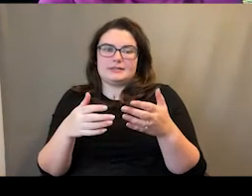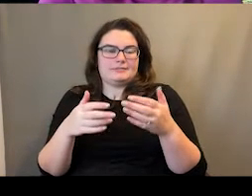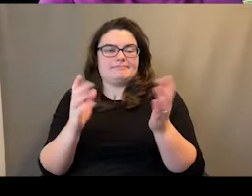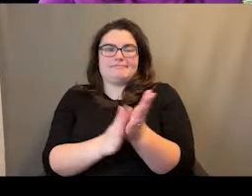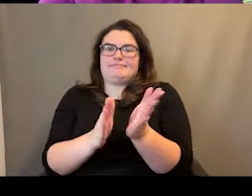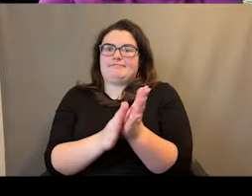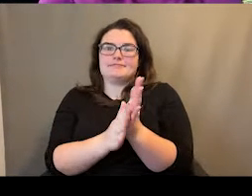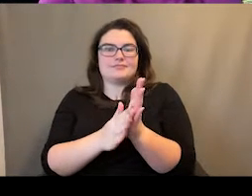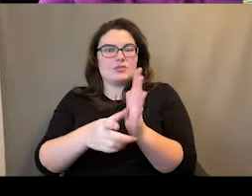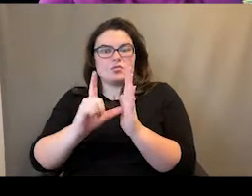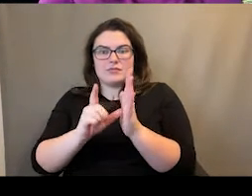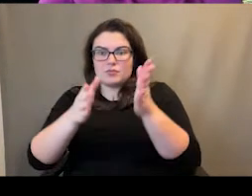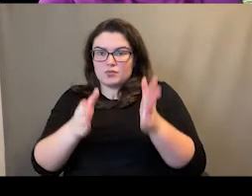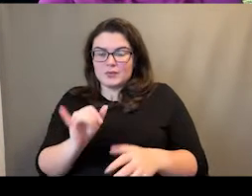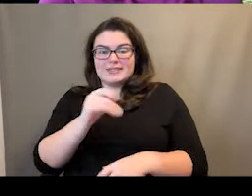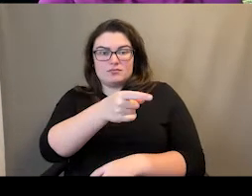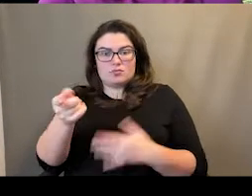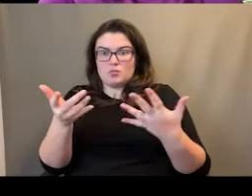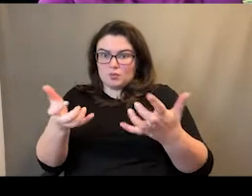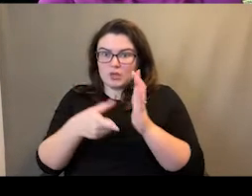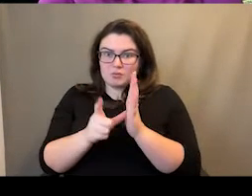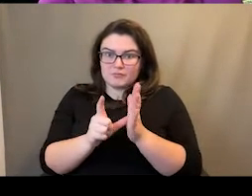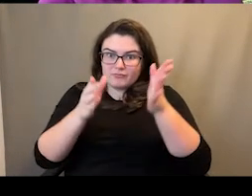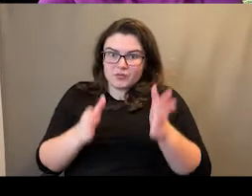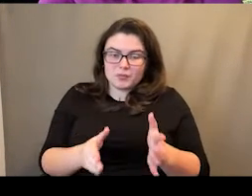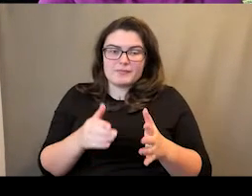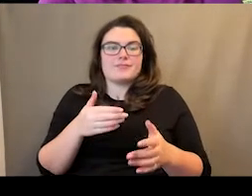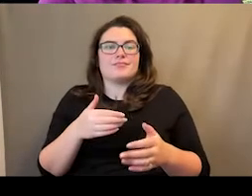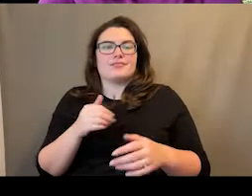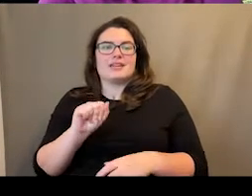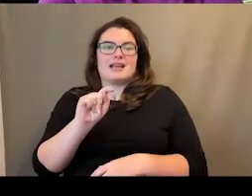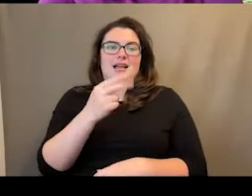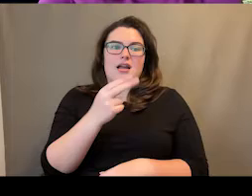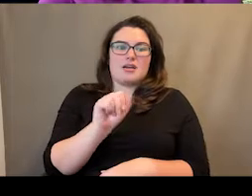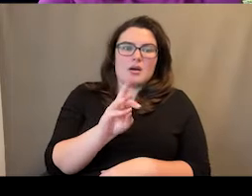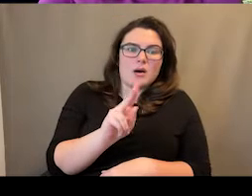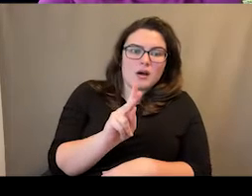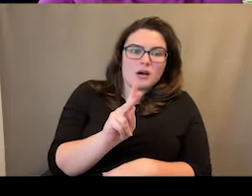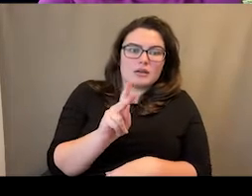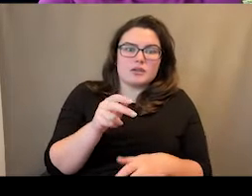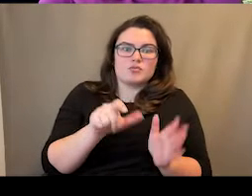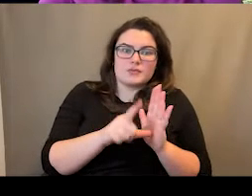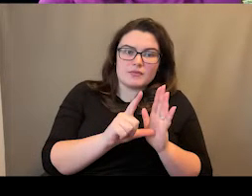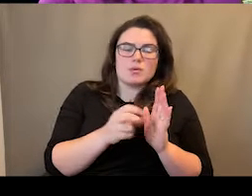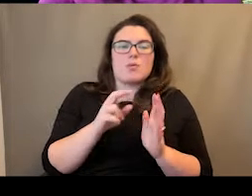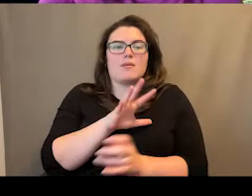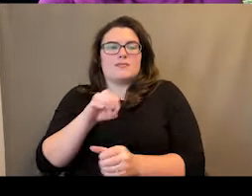If you are interested in being in a reviewer, either an ad hoc reviewer or to be part of one of our review panels,